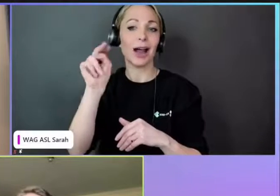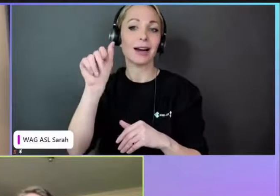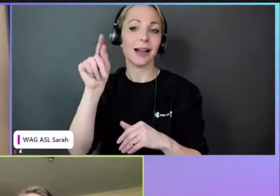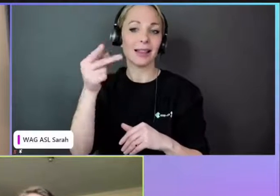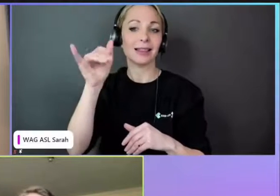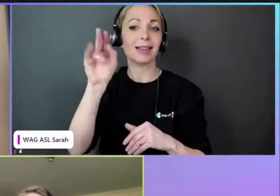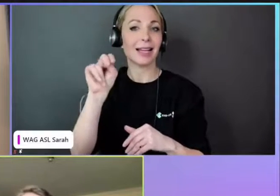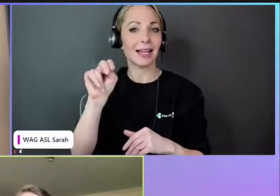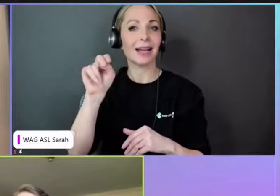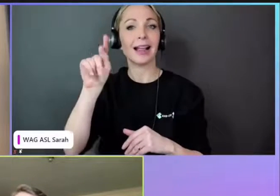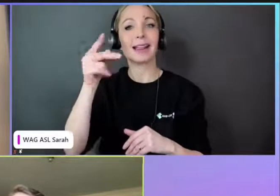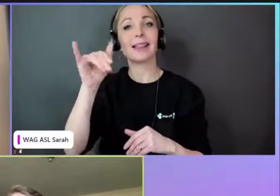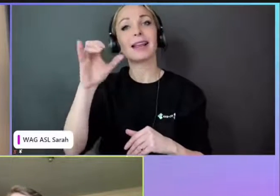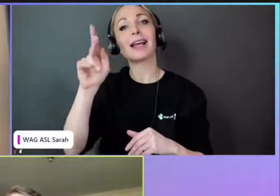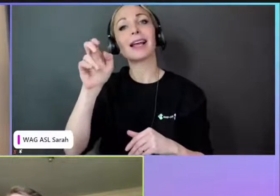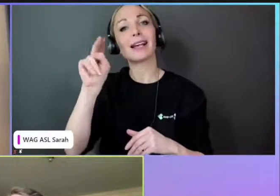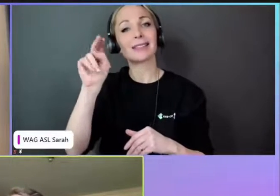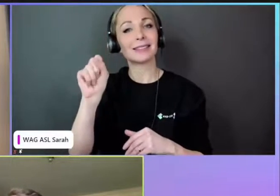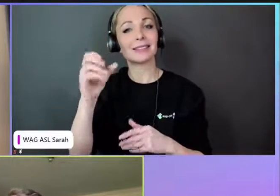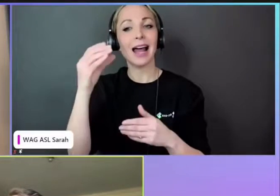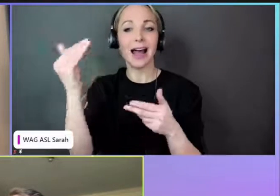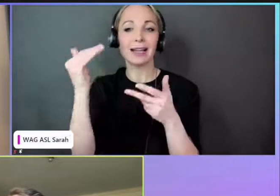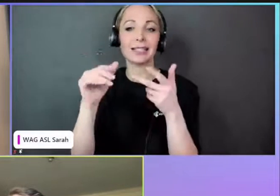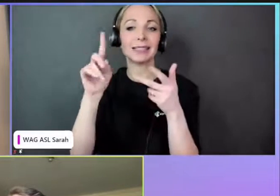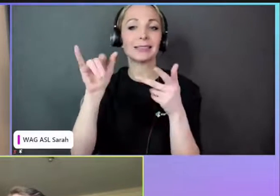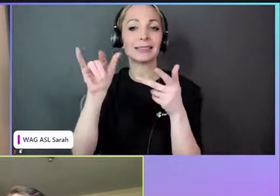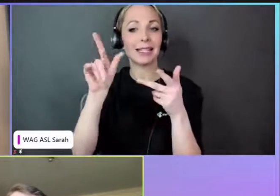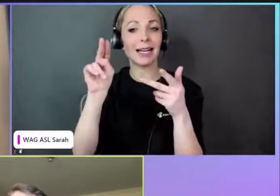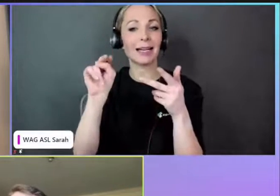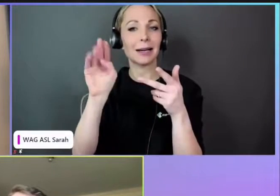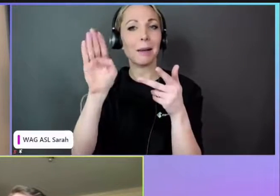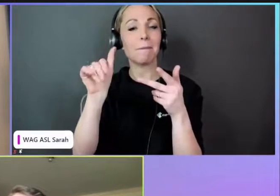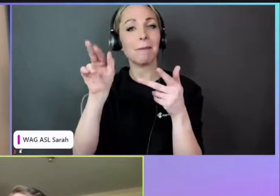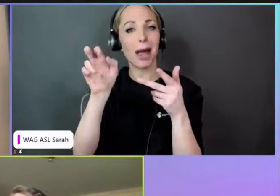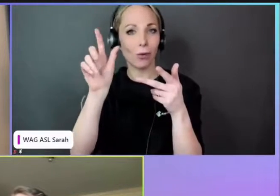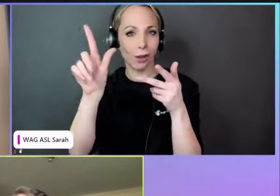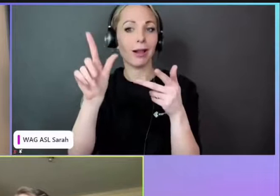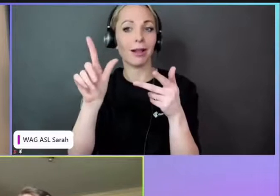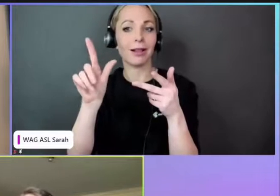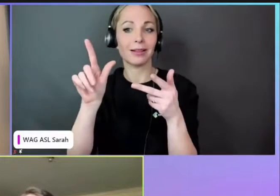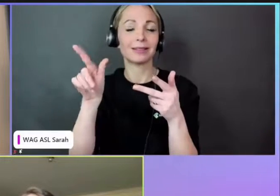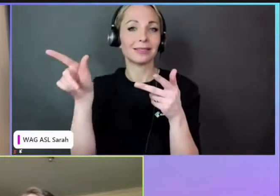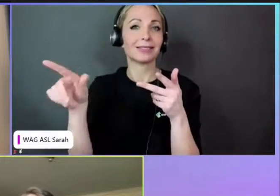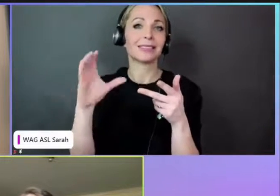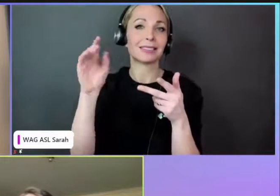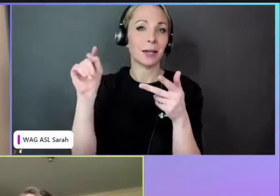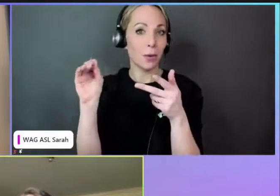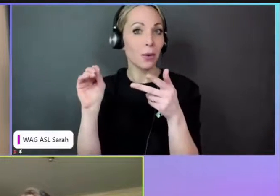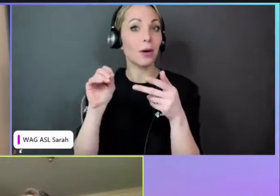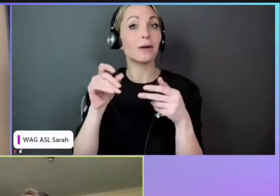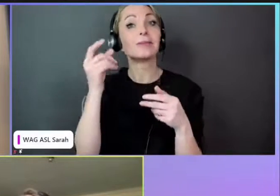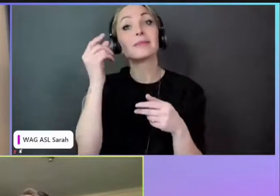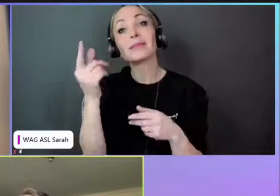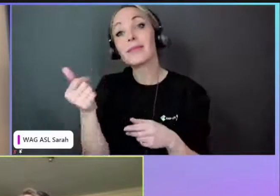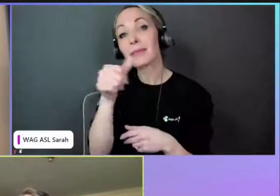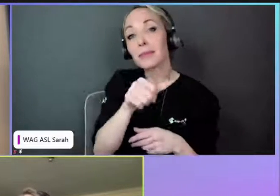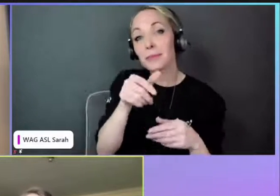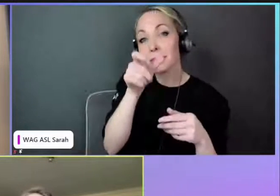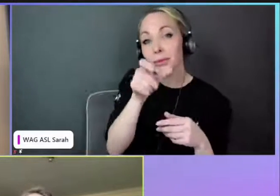They are getting answered pretty quickly, but I'll go ahead and share this one from Anna. "Is there a Linter for...